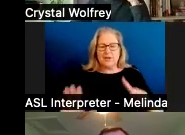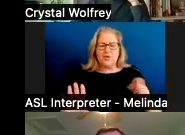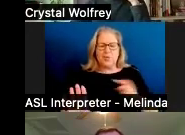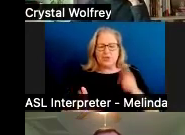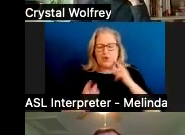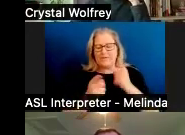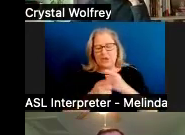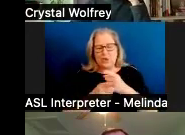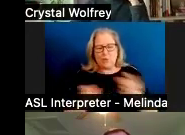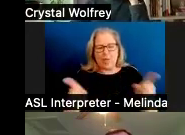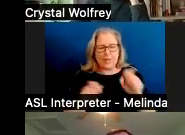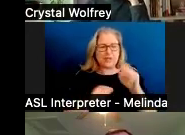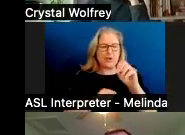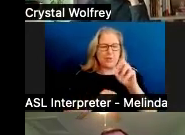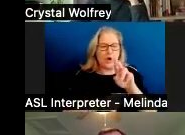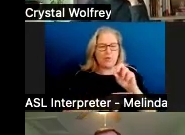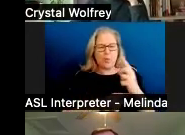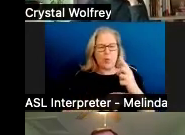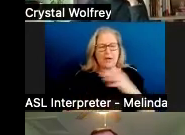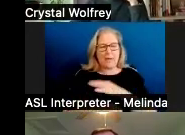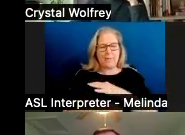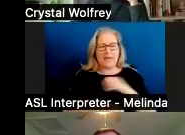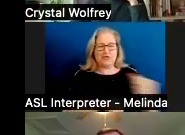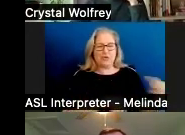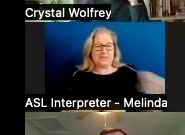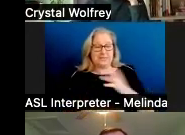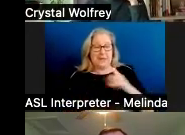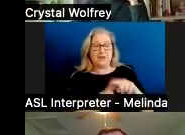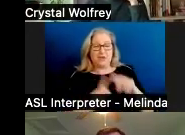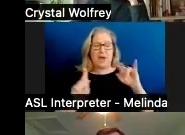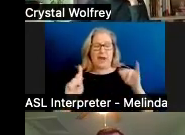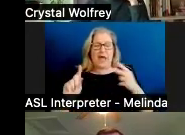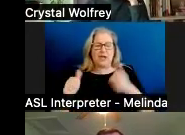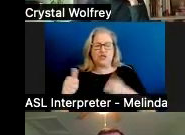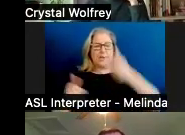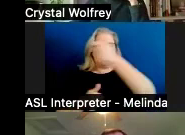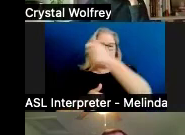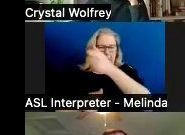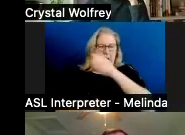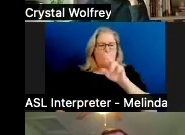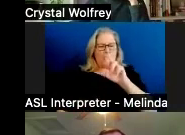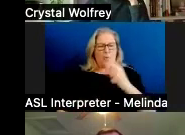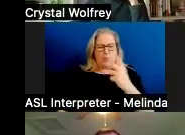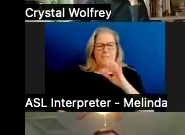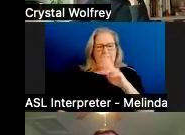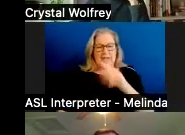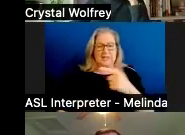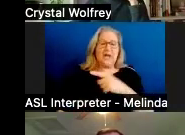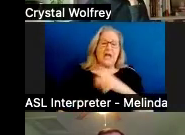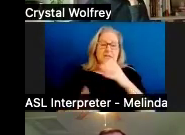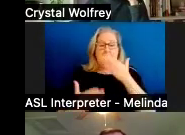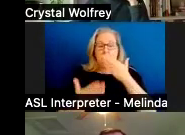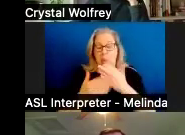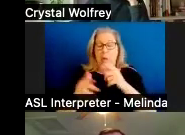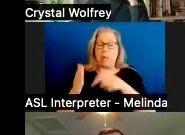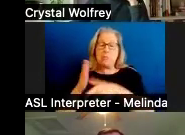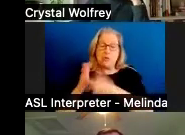So R01 application is submitted to the NIH parent R01 again. It's done well in review and meets the NIH institute's